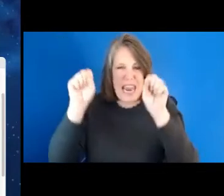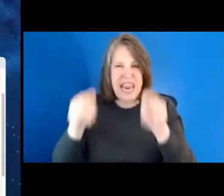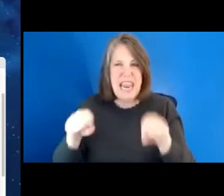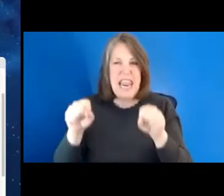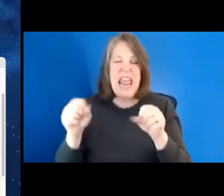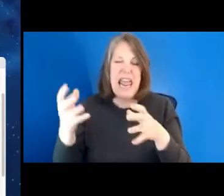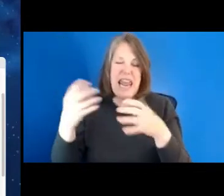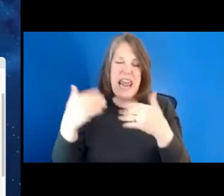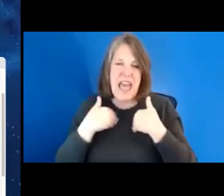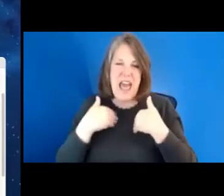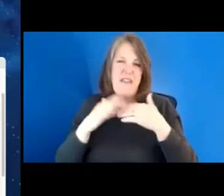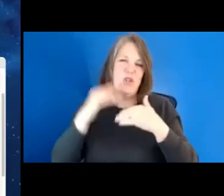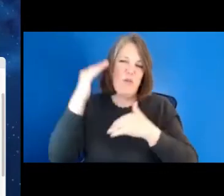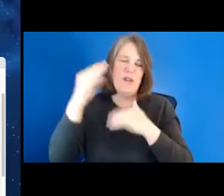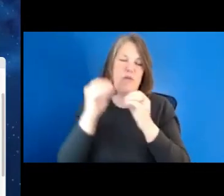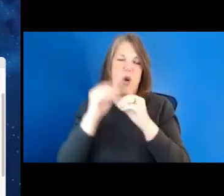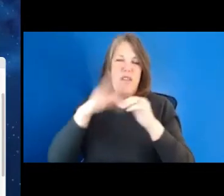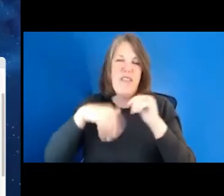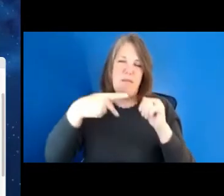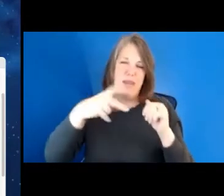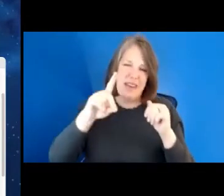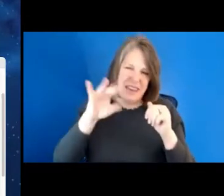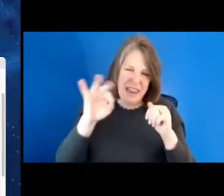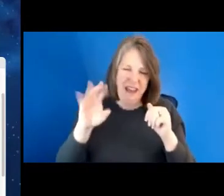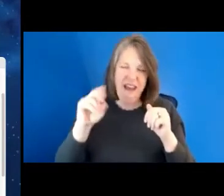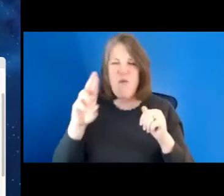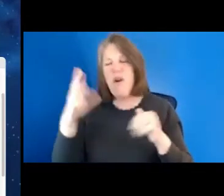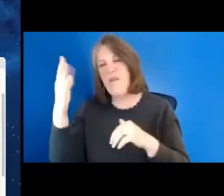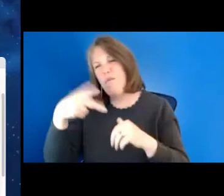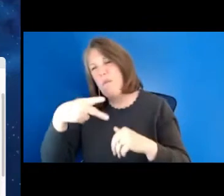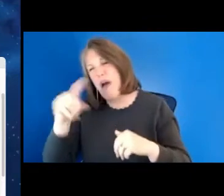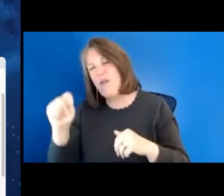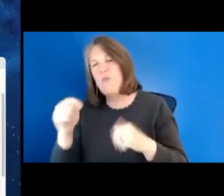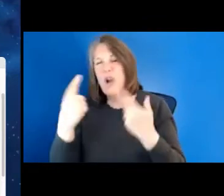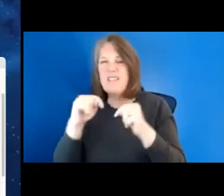17:14:25 more than a PDF or PowerPoint, so try to take advantage of this by including